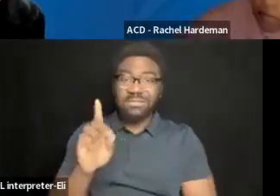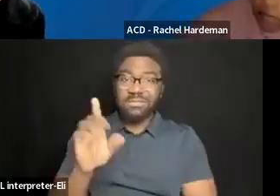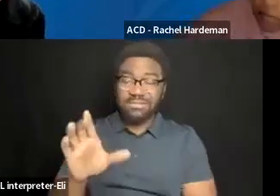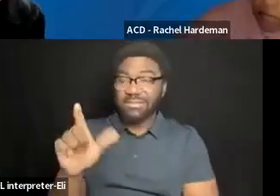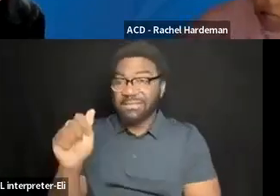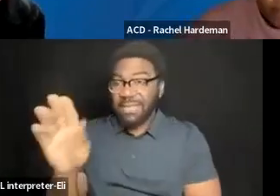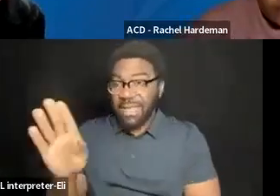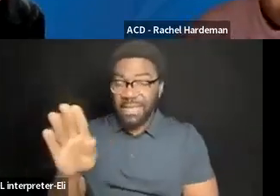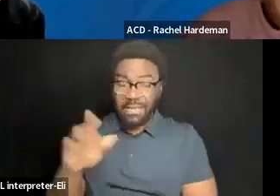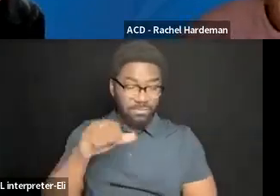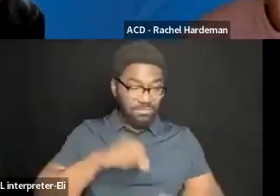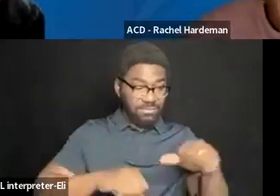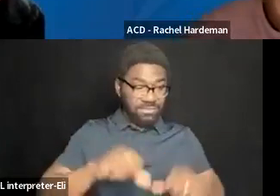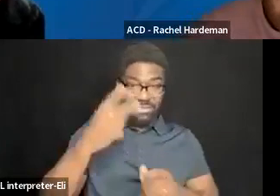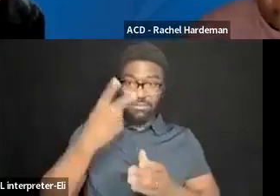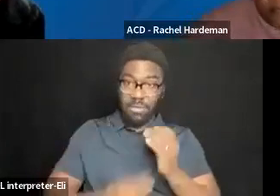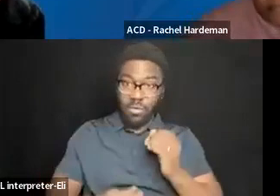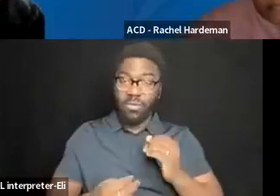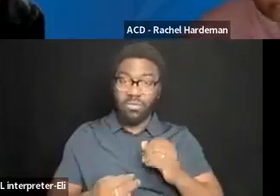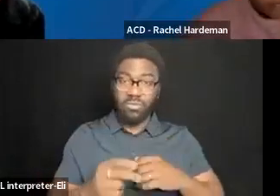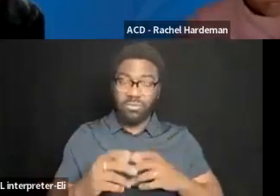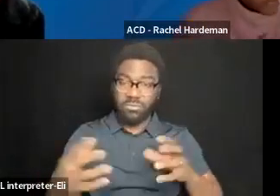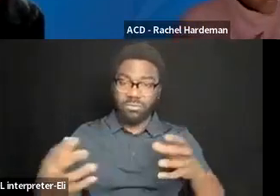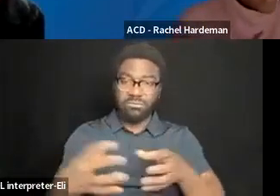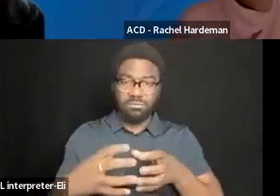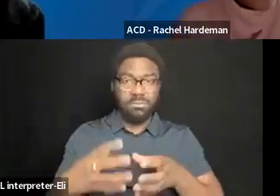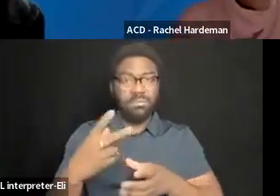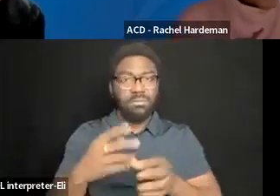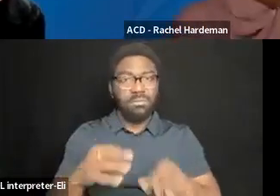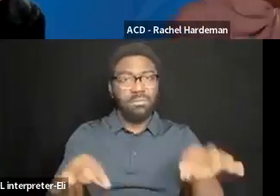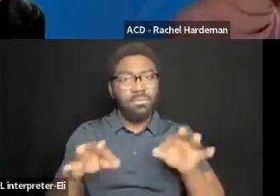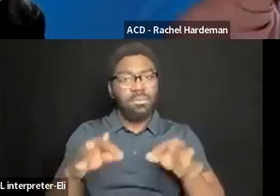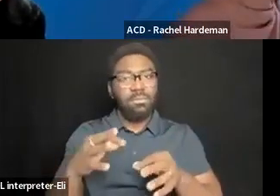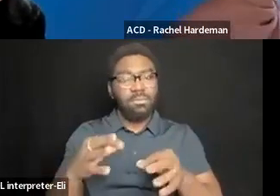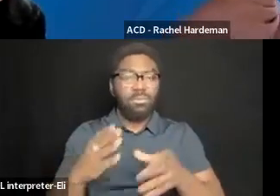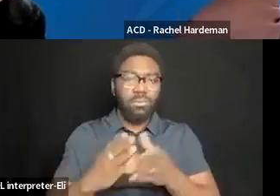and a response-based agency, how do we make sure